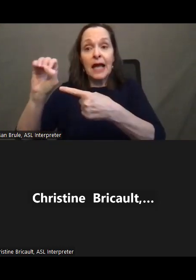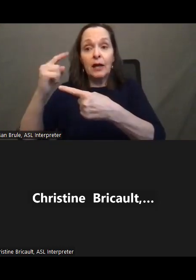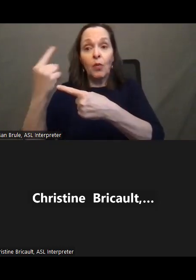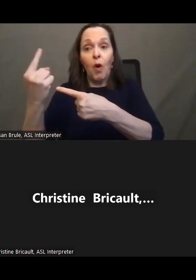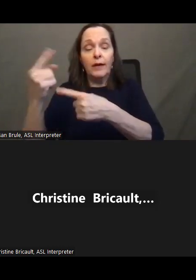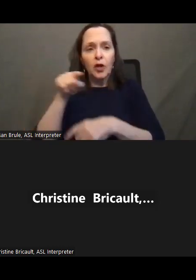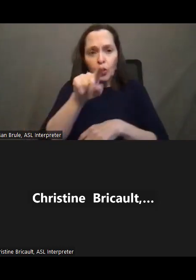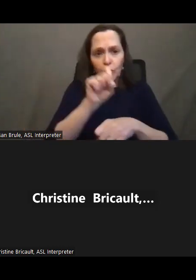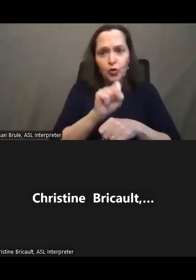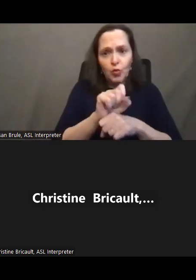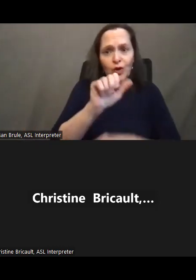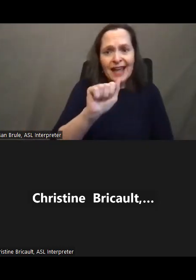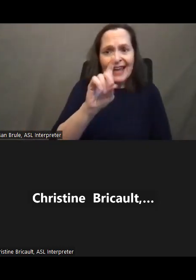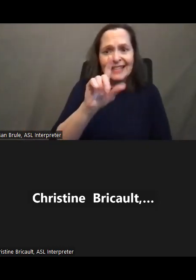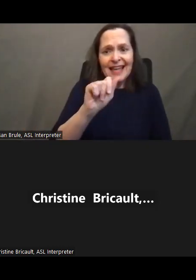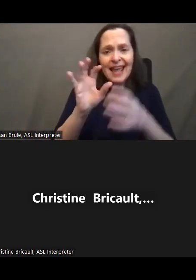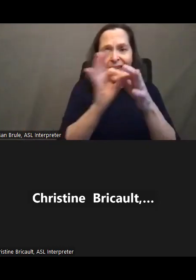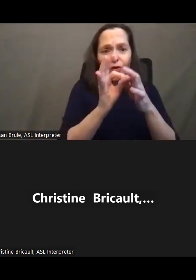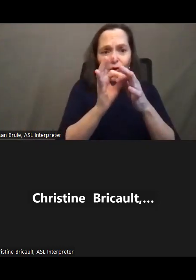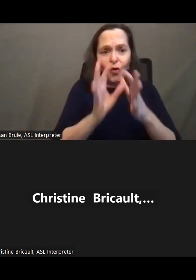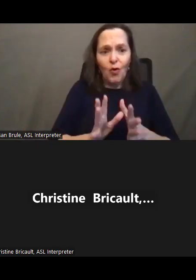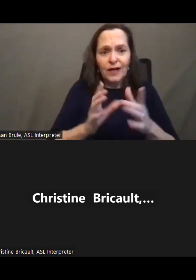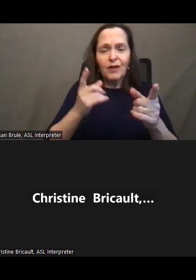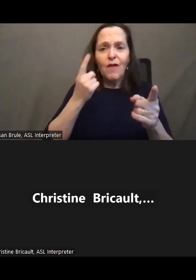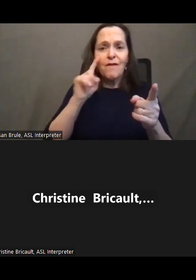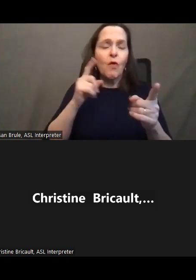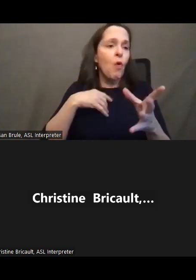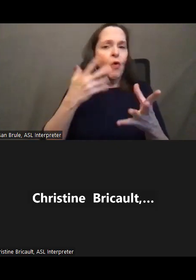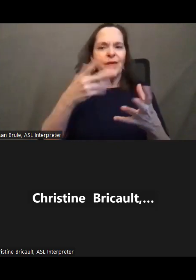that's internally facing for the employees of your